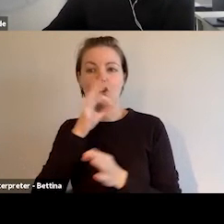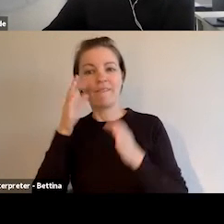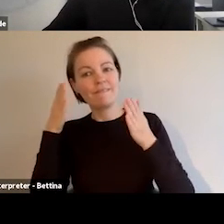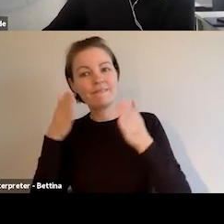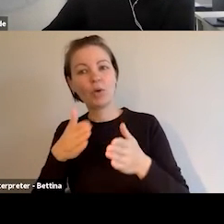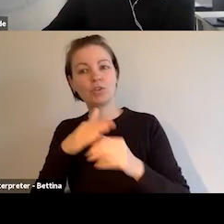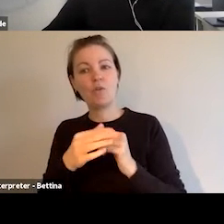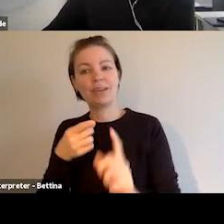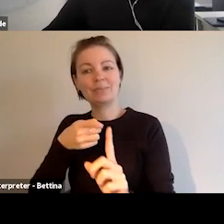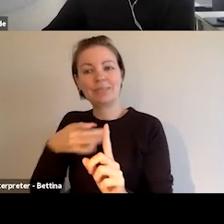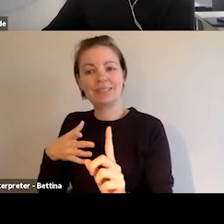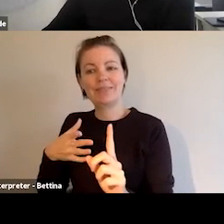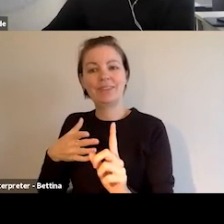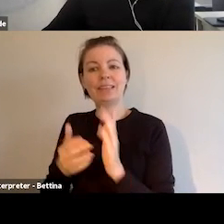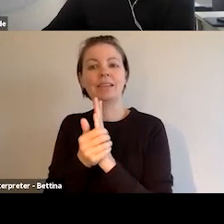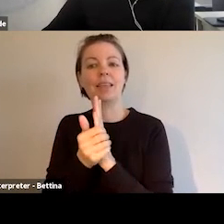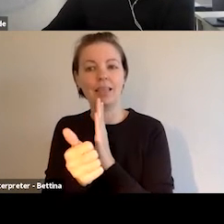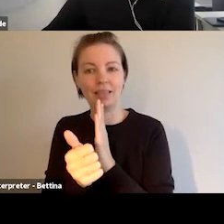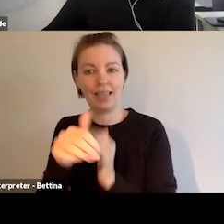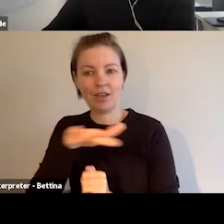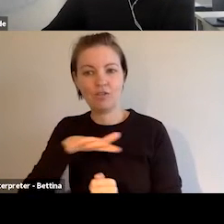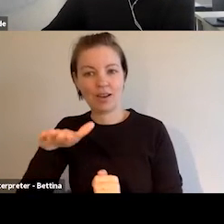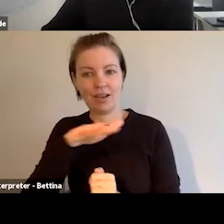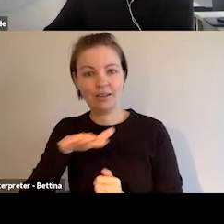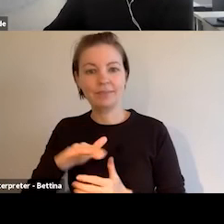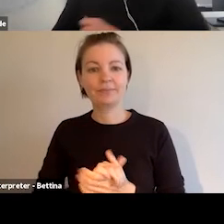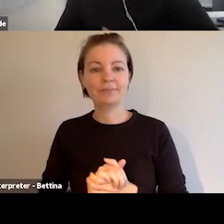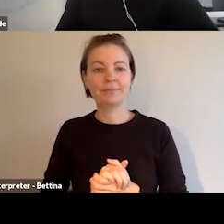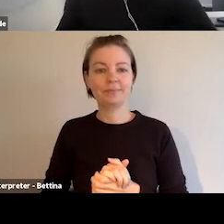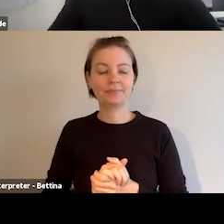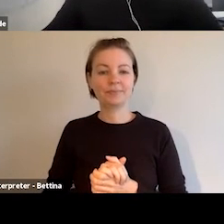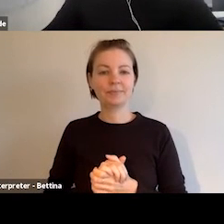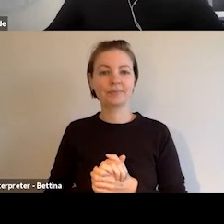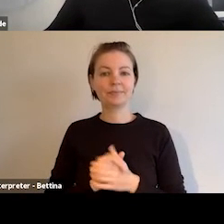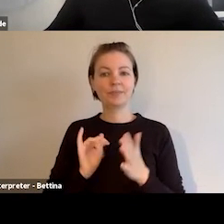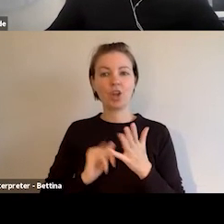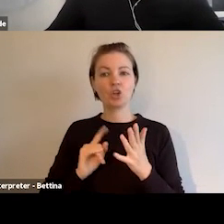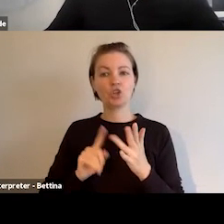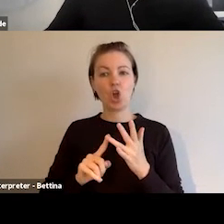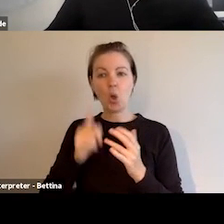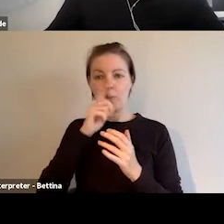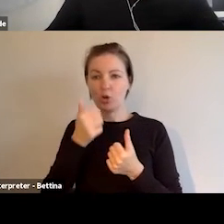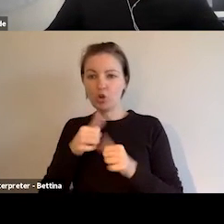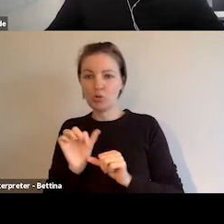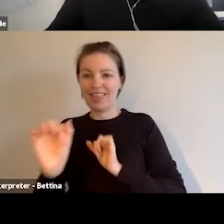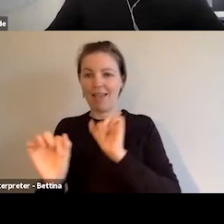And that allows the forms to result from a transdisciplinary practices that resulted from that.